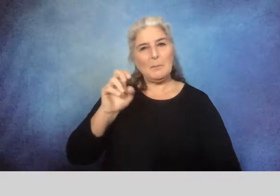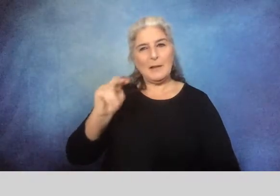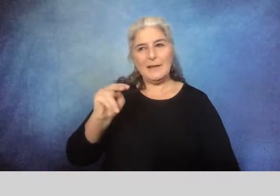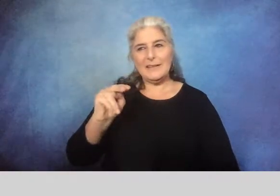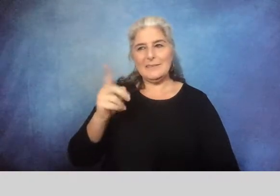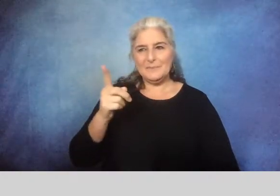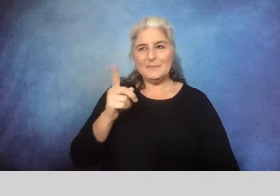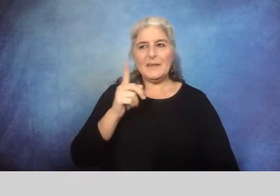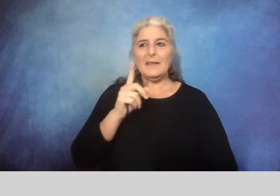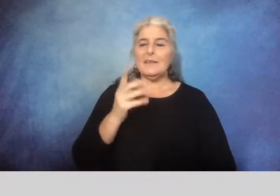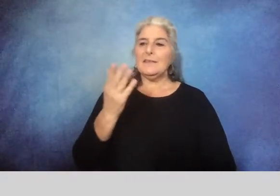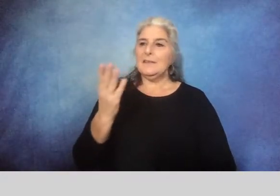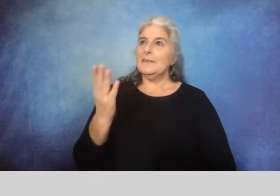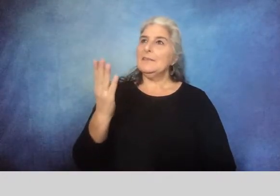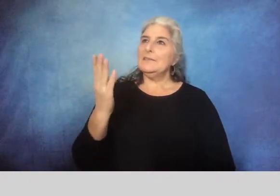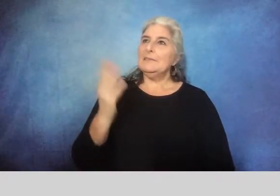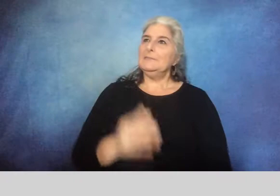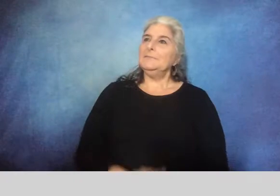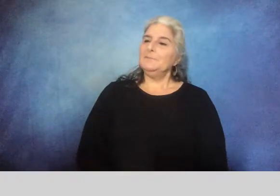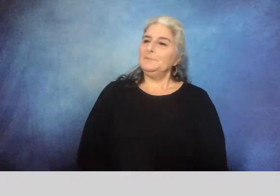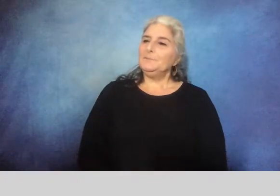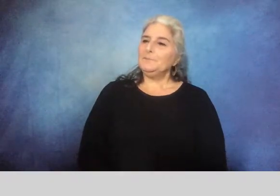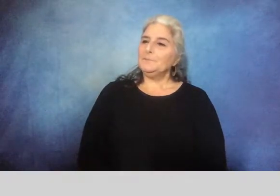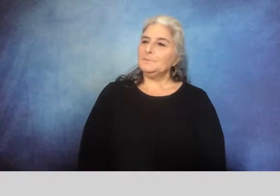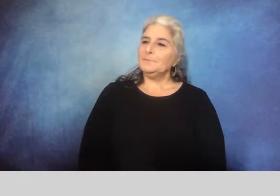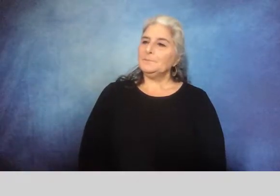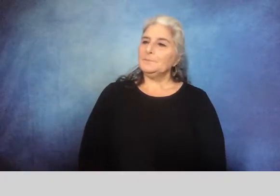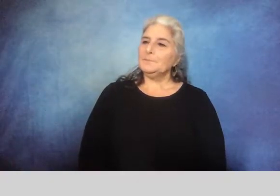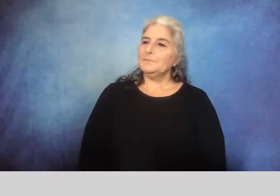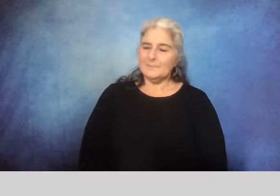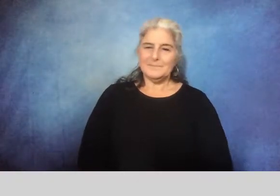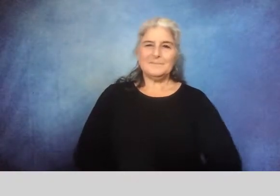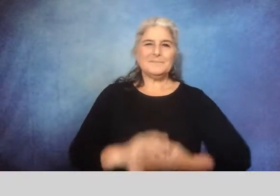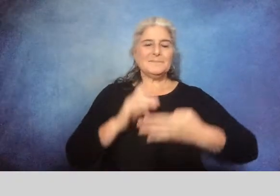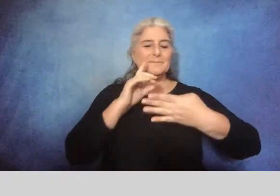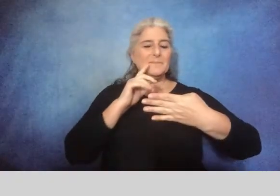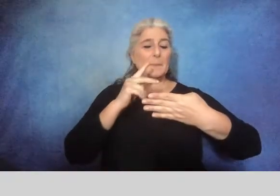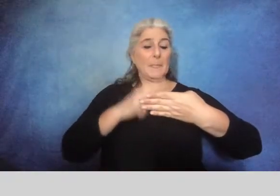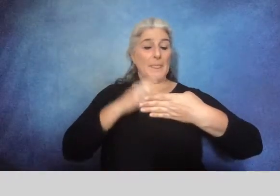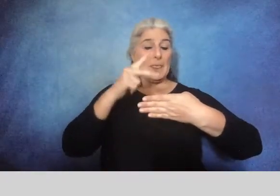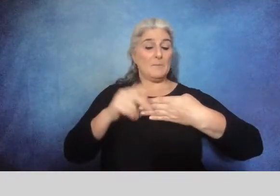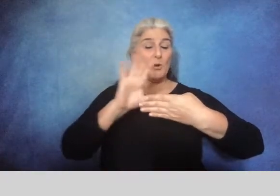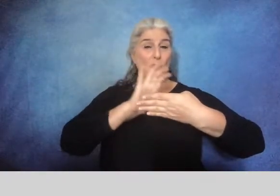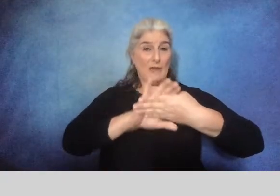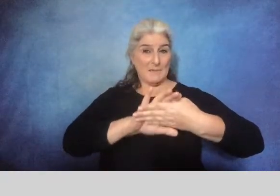specific feature to an existing computer program. And the plugin modifies the behavior